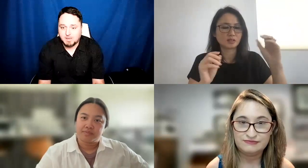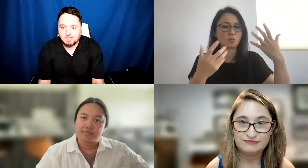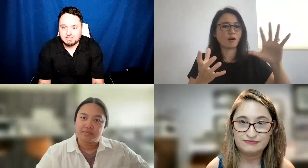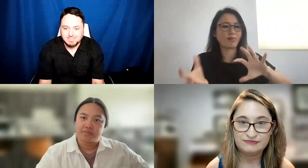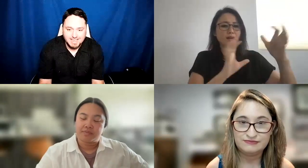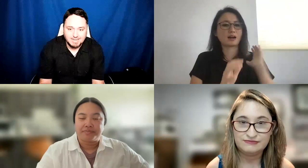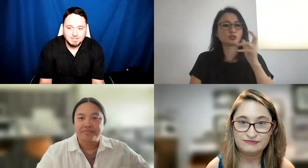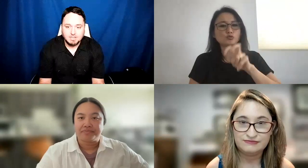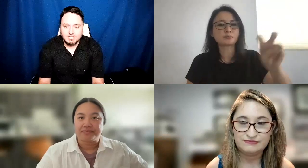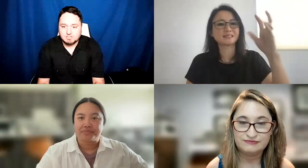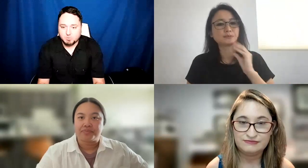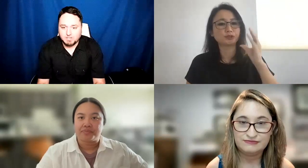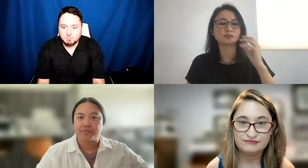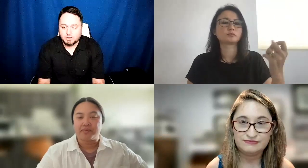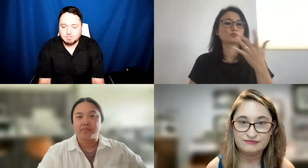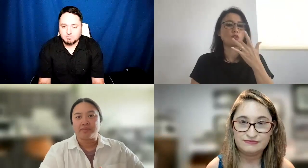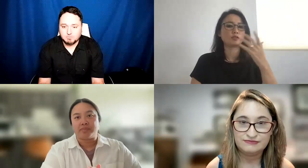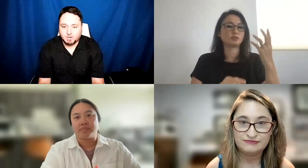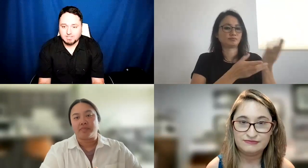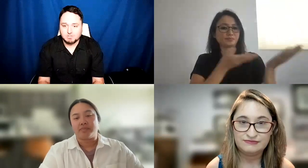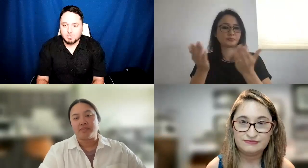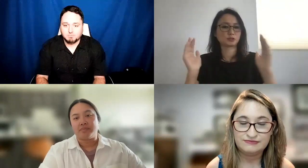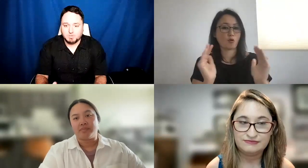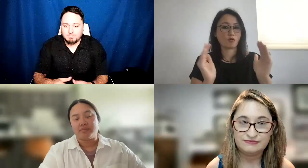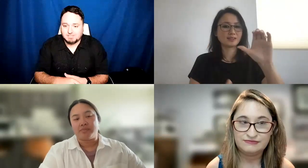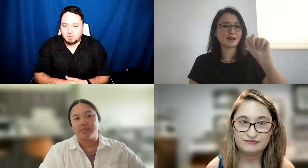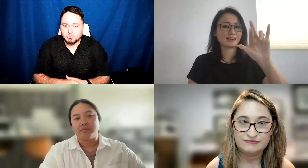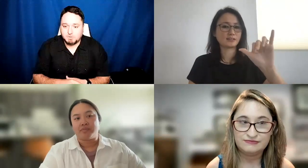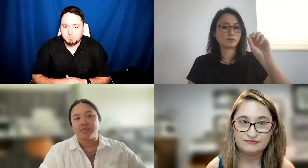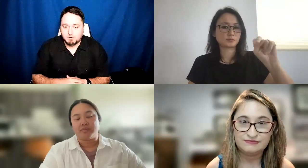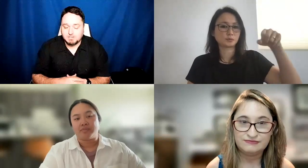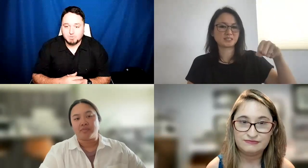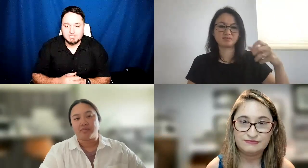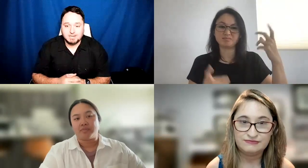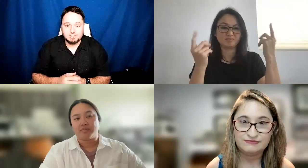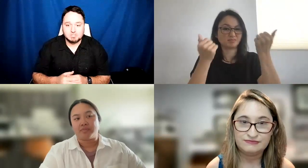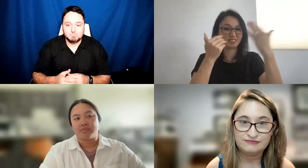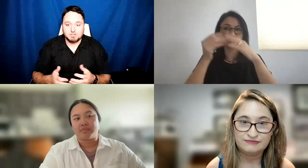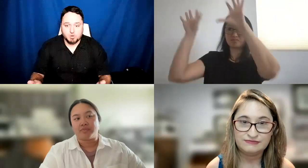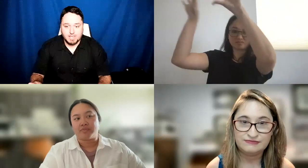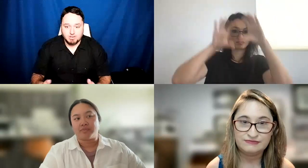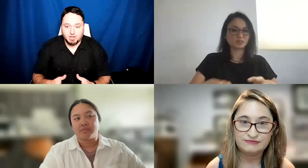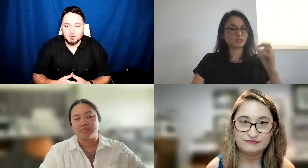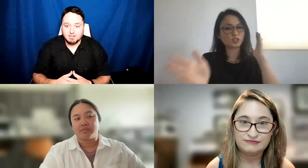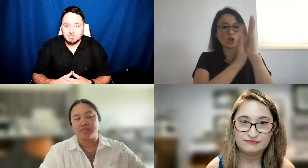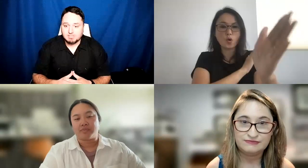or it might get delayed. So we didn't want it to really mess up our trip experience. So we decided to just bring a small carry on,